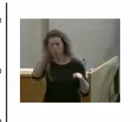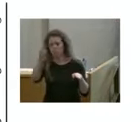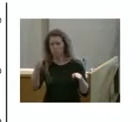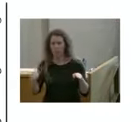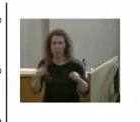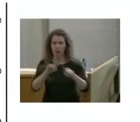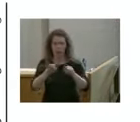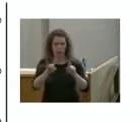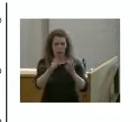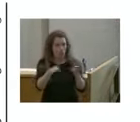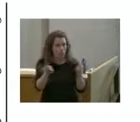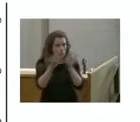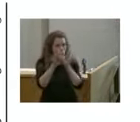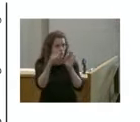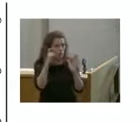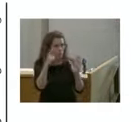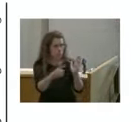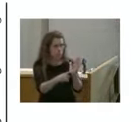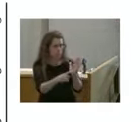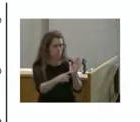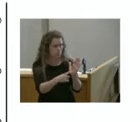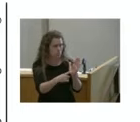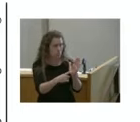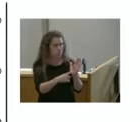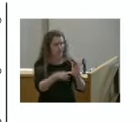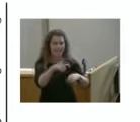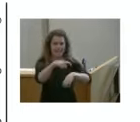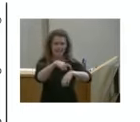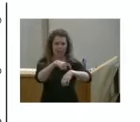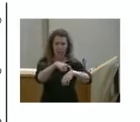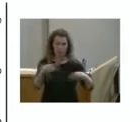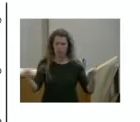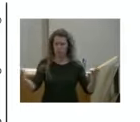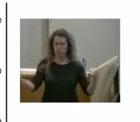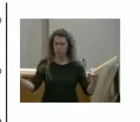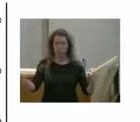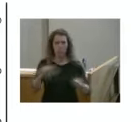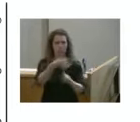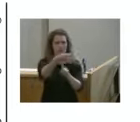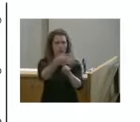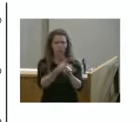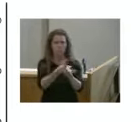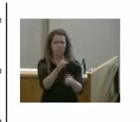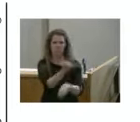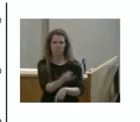The, this time scale is about the same, okay, nine months. And I'll just point out